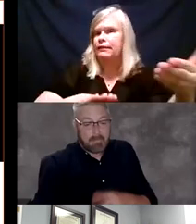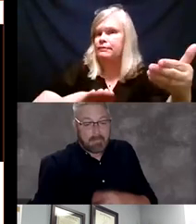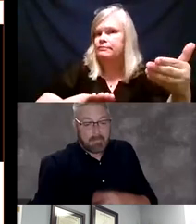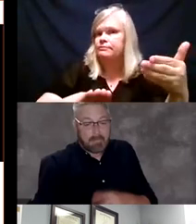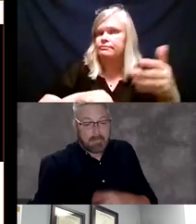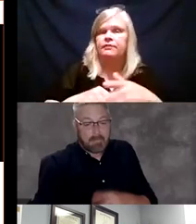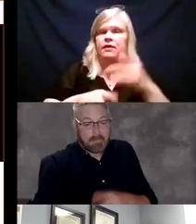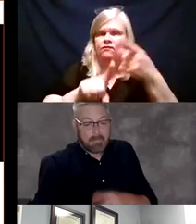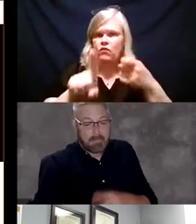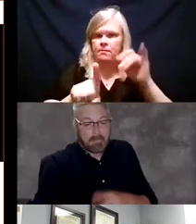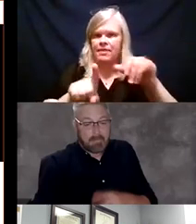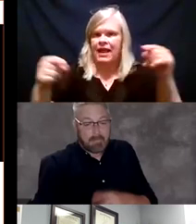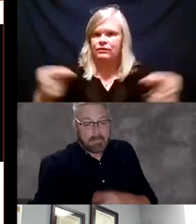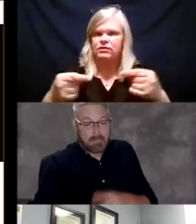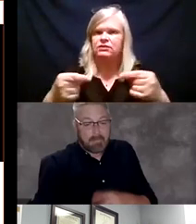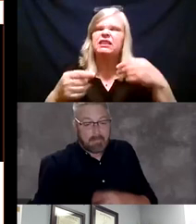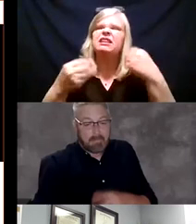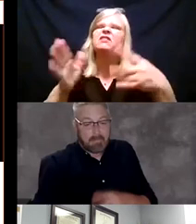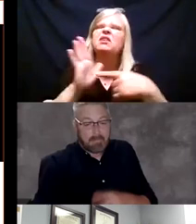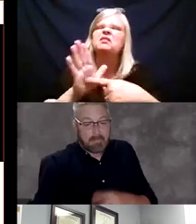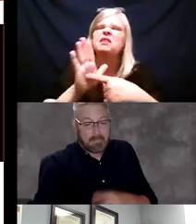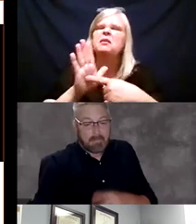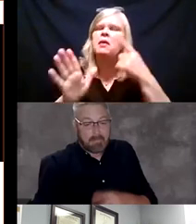SOME EXAMPLES OF SERIOUS INJURY WOULD INCLUDE RIB FRACTURES,